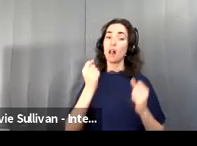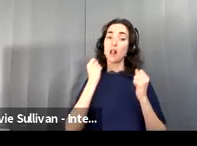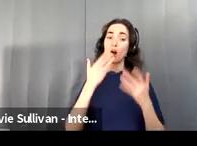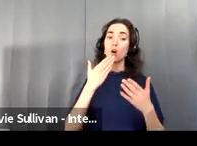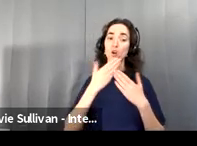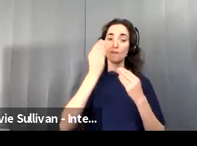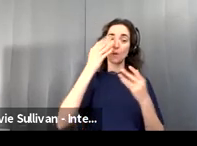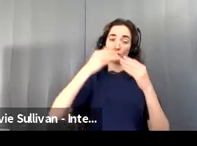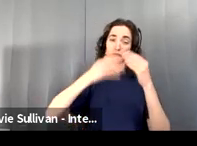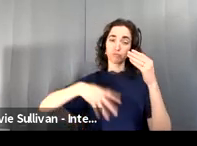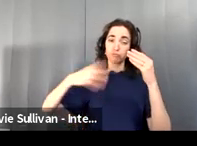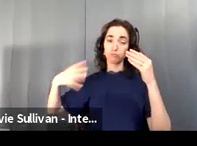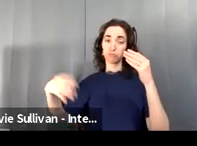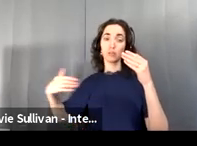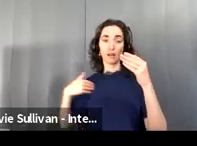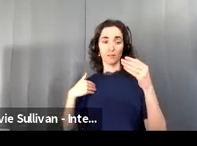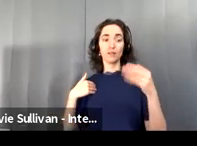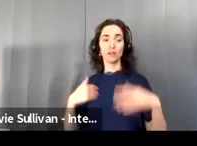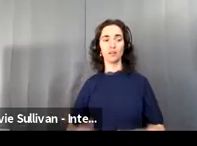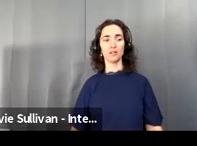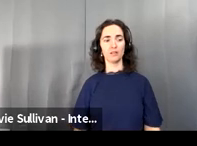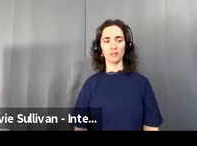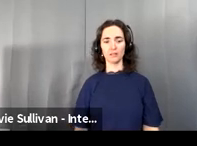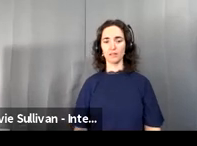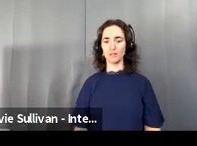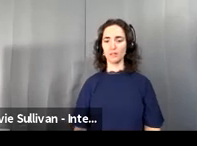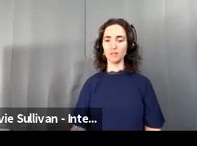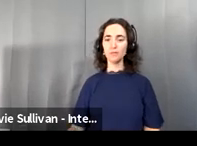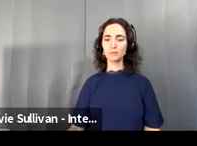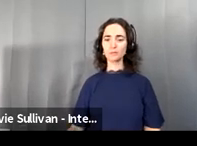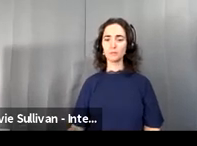good information there. Um.